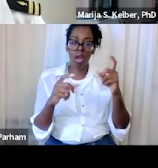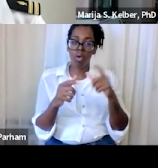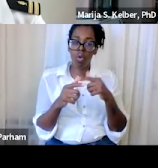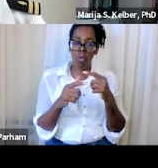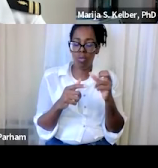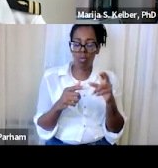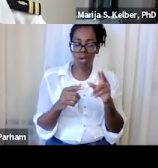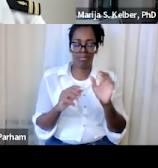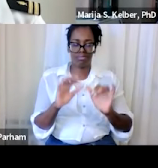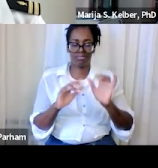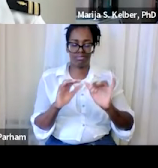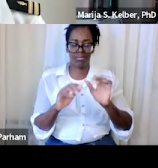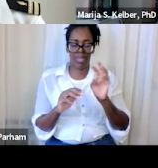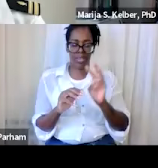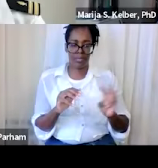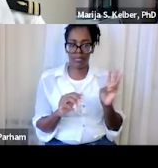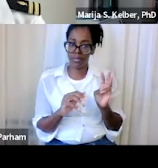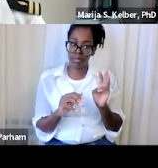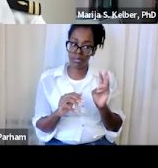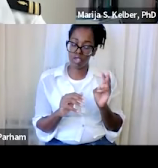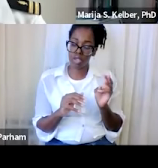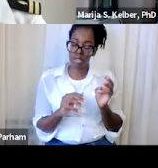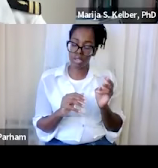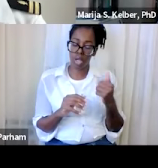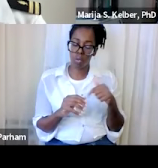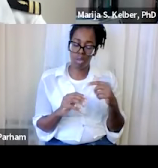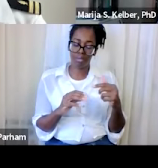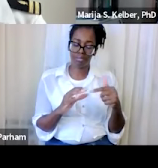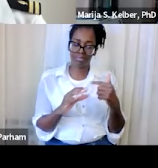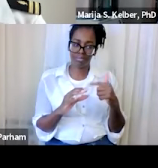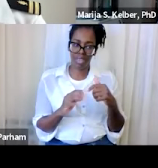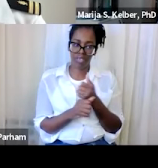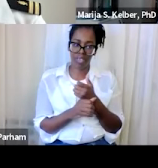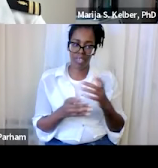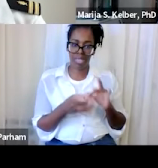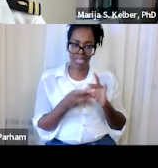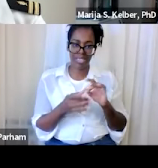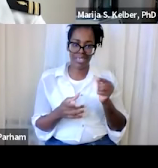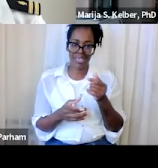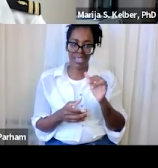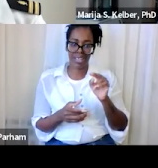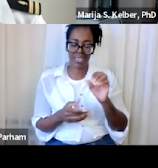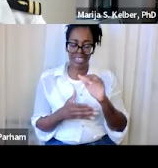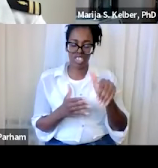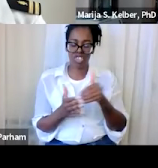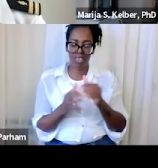and you can make sure to stay up to date with all of the GAINS Center activities. So I'd like to just thank you all again